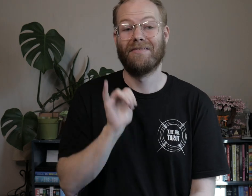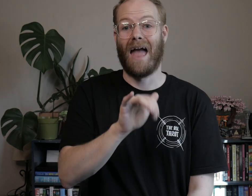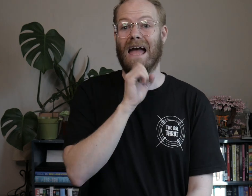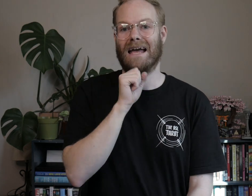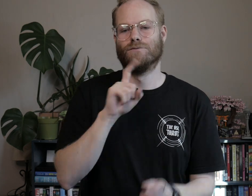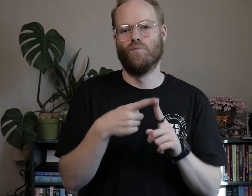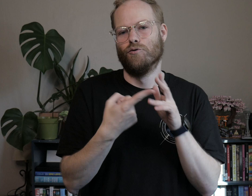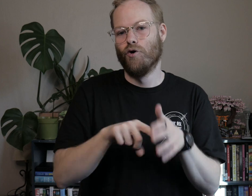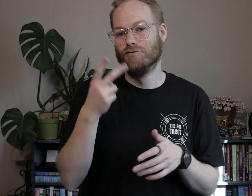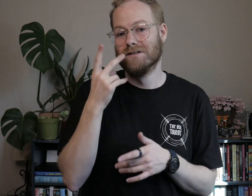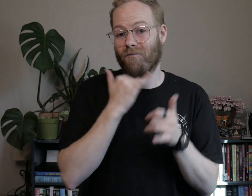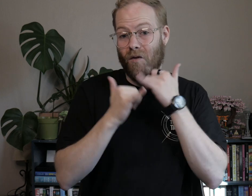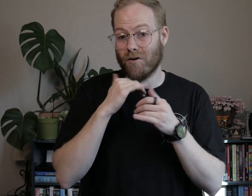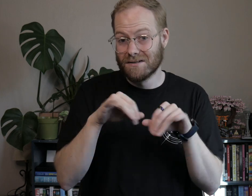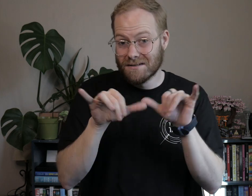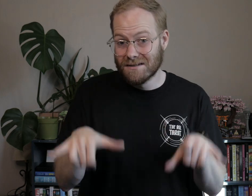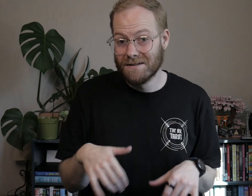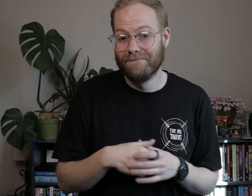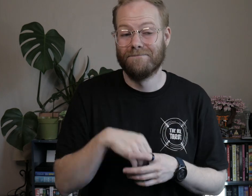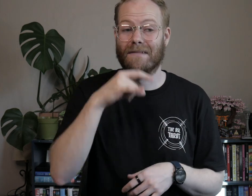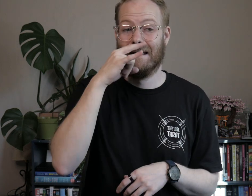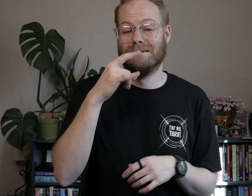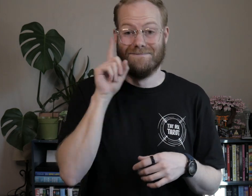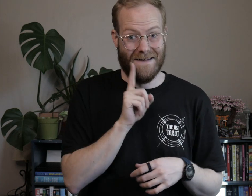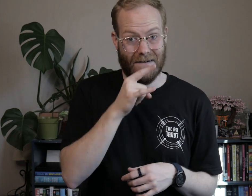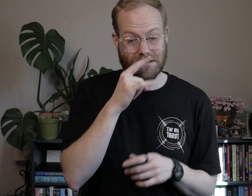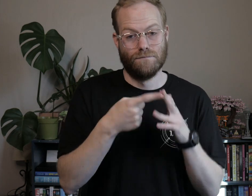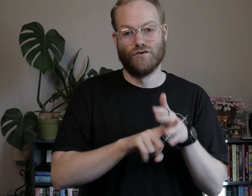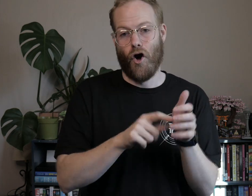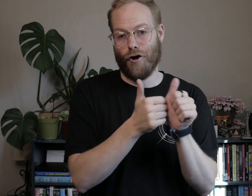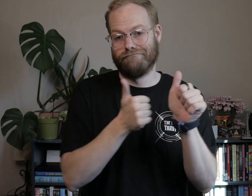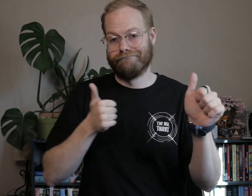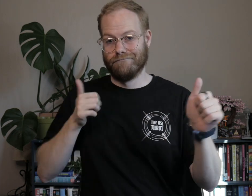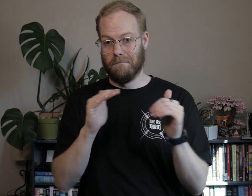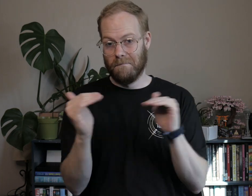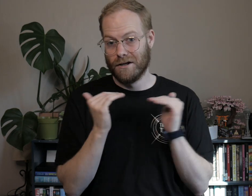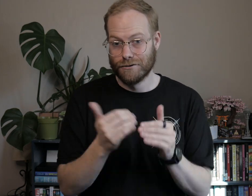That age is where you start to see the flaws in the system, and the deaf kids start to fall very behind their peers.